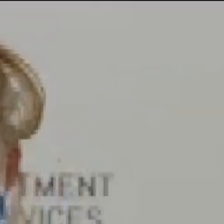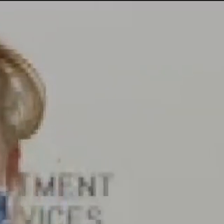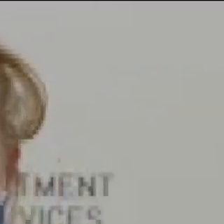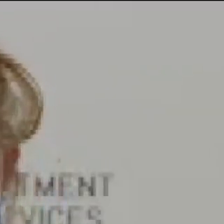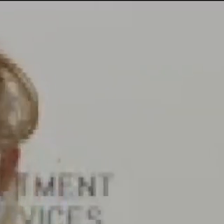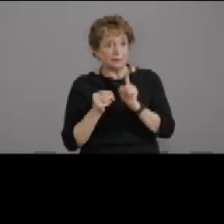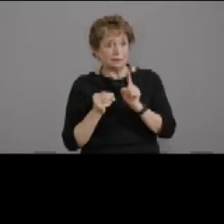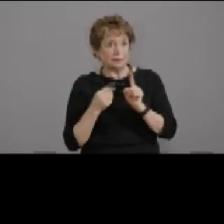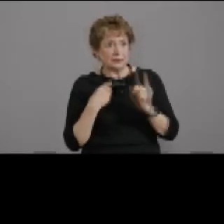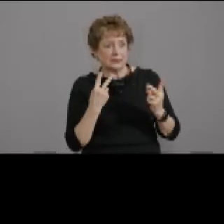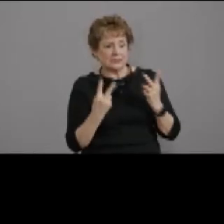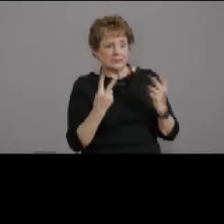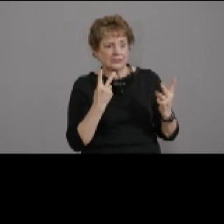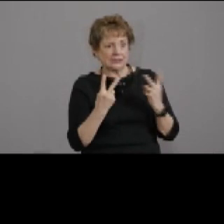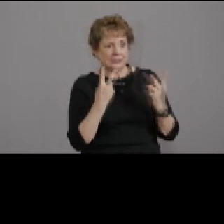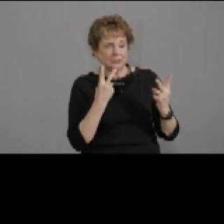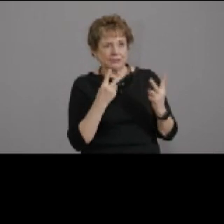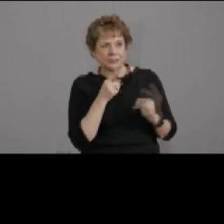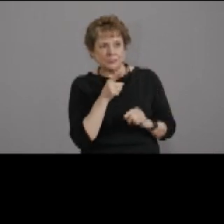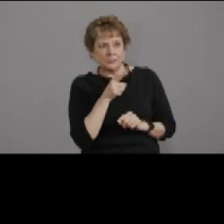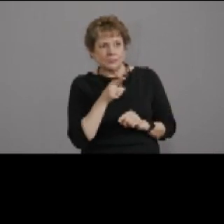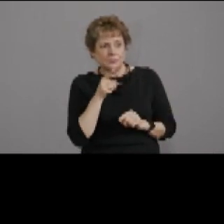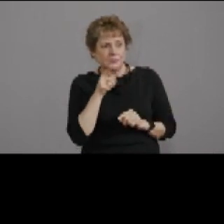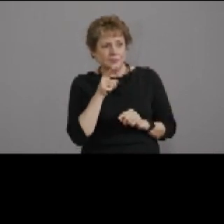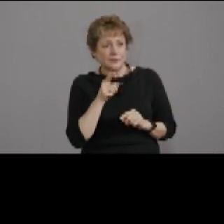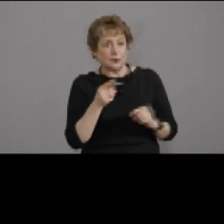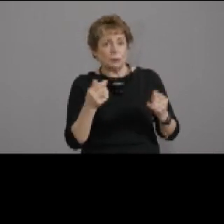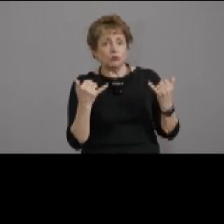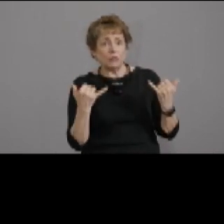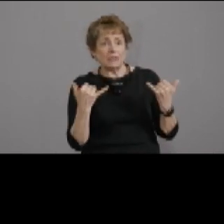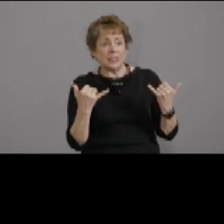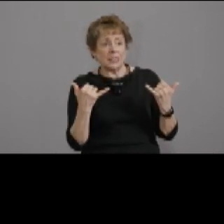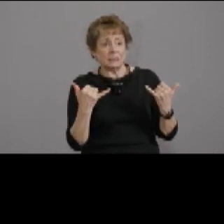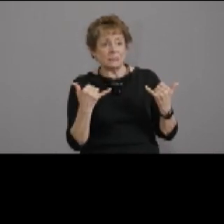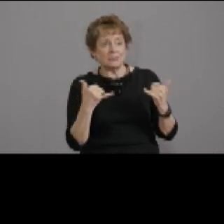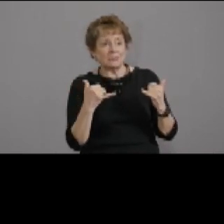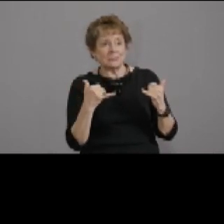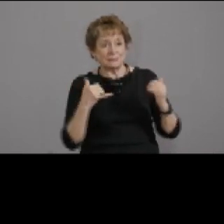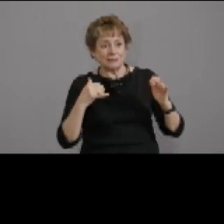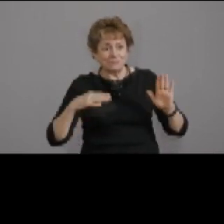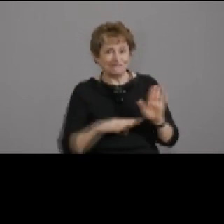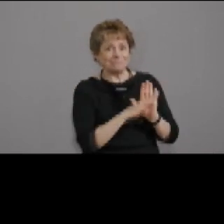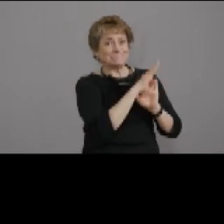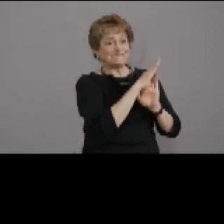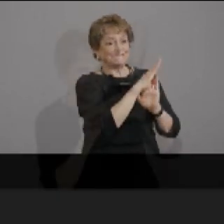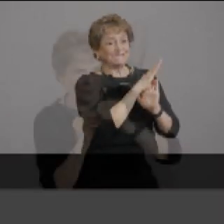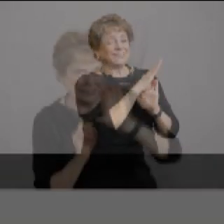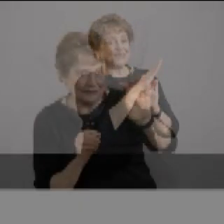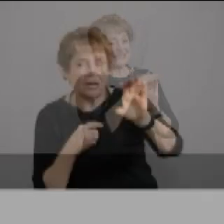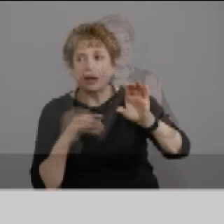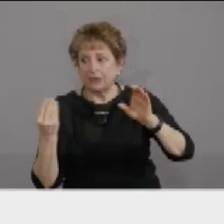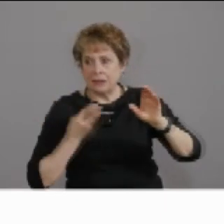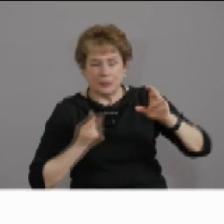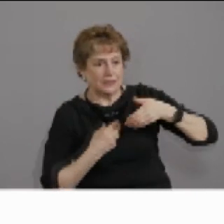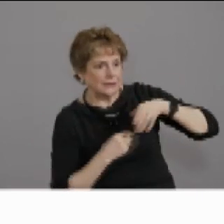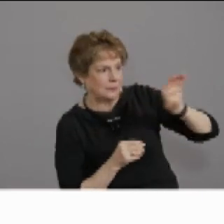CONFERENCE FRIDAY TO PROVIDE AN UPDATE ON VACCINE DISTRIBUTION AND ADDRESS ISSUES - SHE SAYS ONE OF THE MAIN ISSUES RIGHT NOW IS GETTING THE SUPPLY TO MEET THE